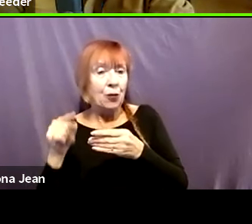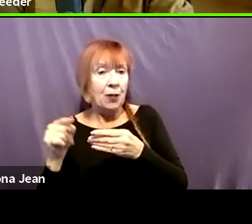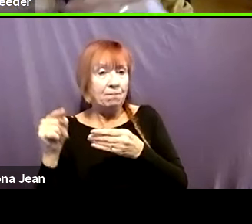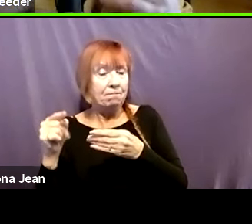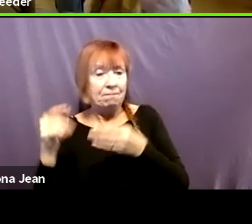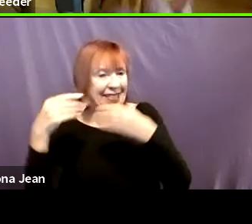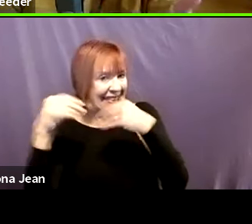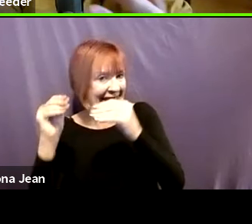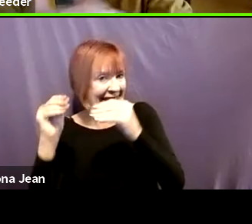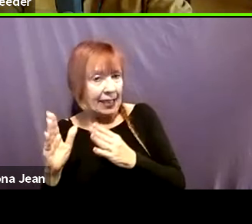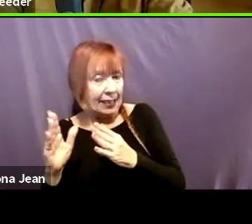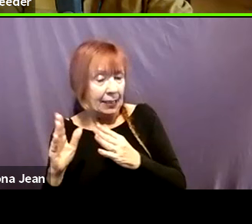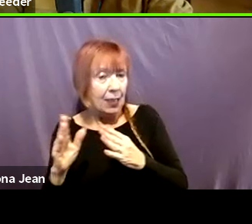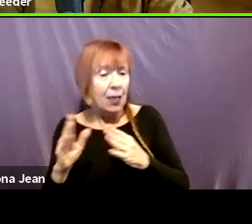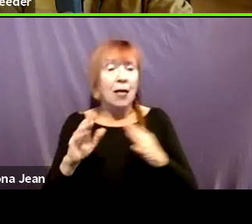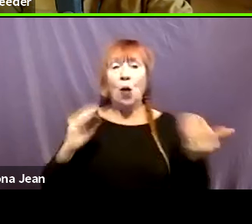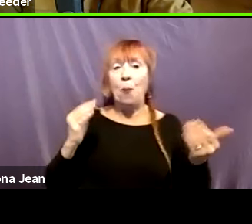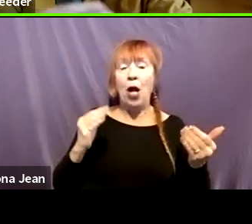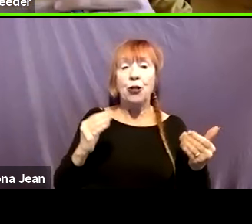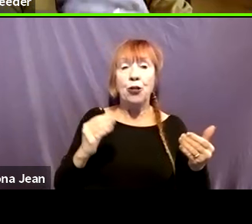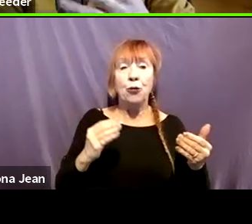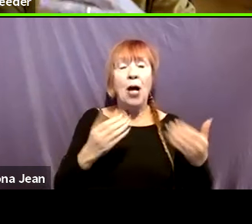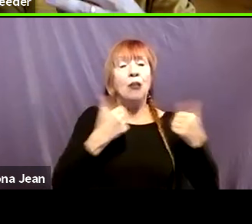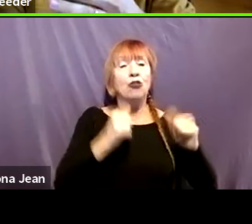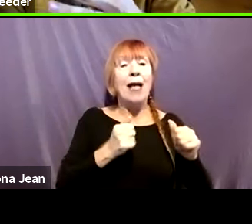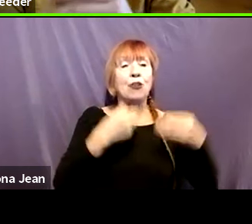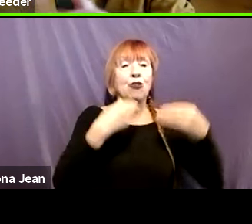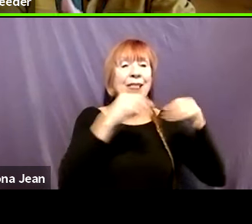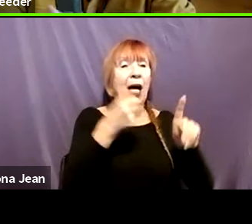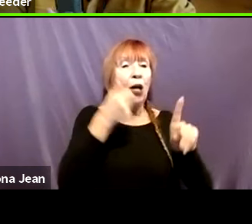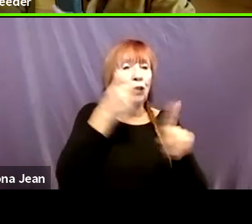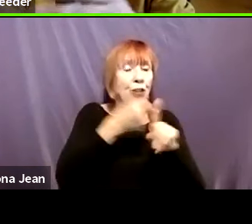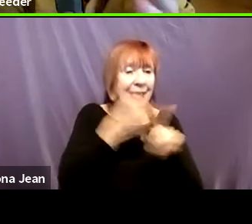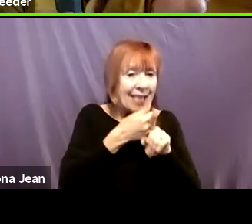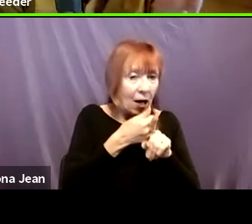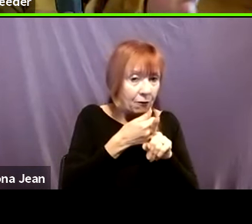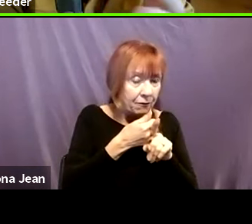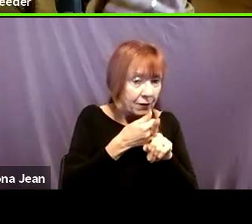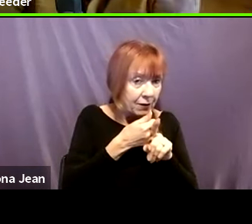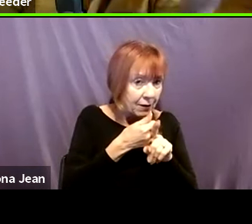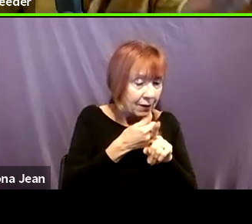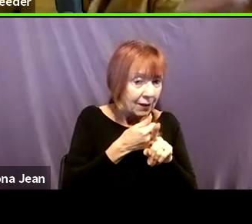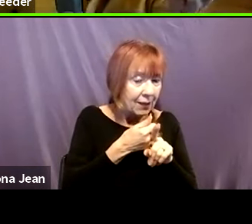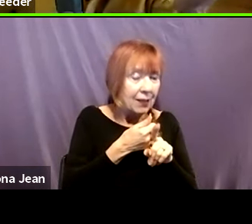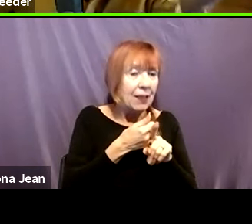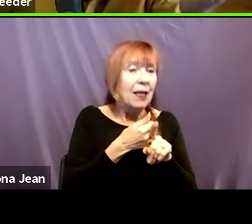versus trying to sell yourself, you might leave yourself open for an opportunity to have them saying like, "Oh, we don't necessarily